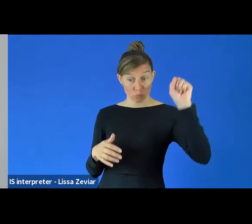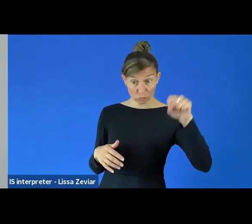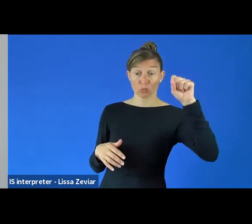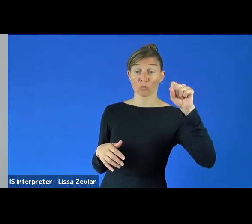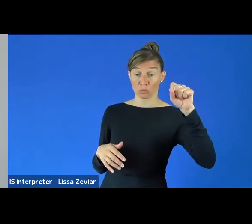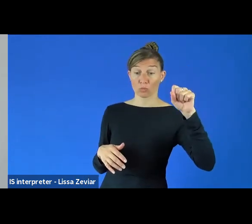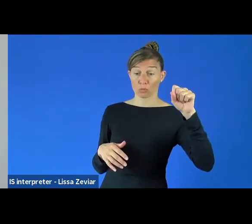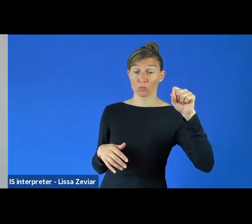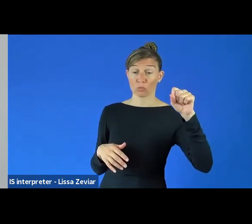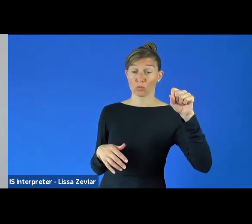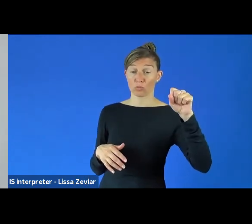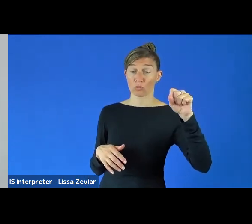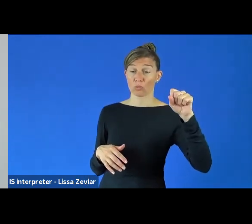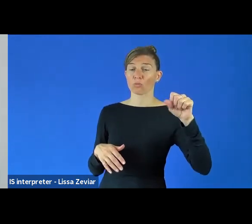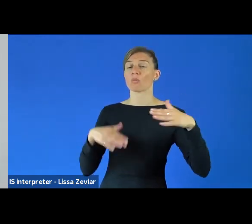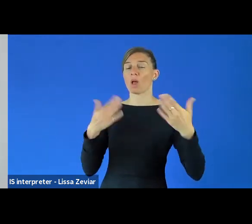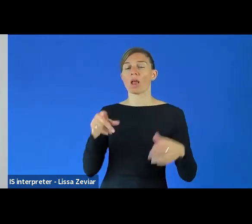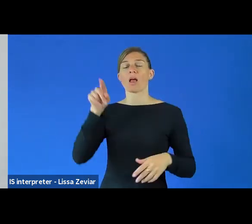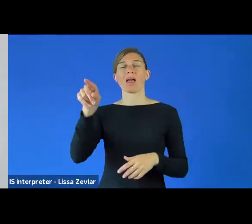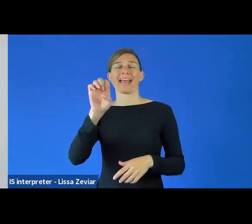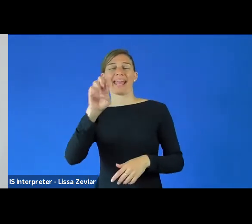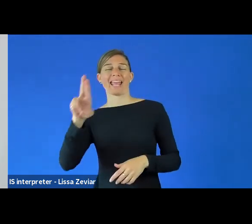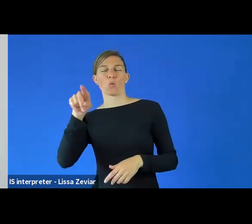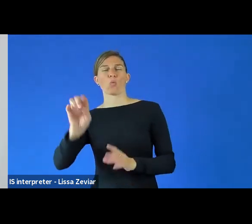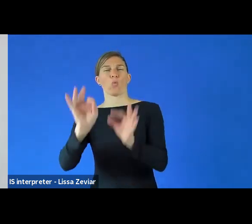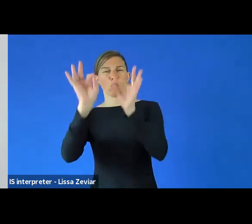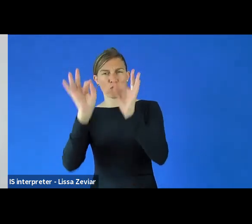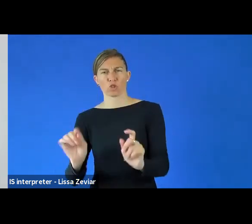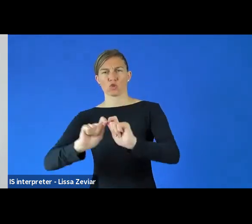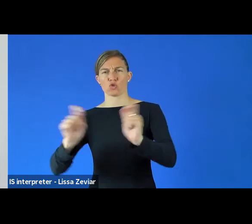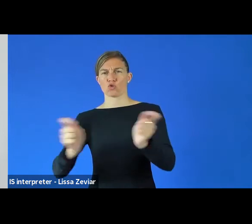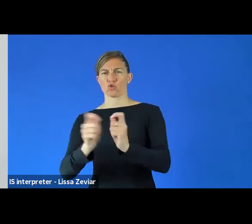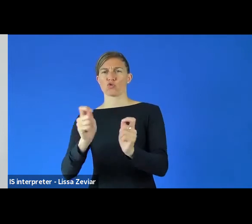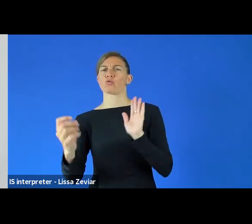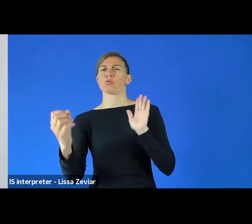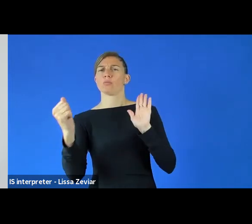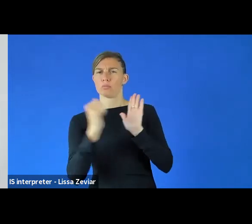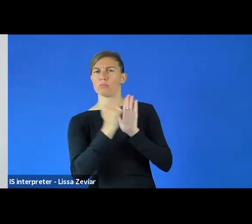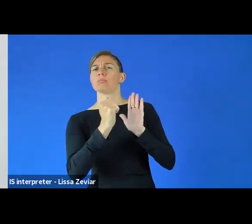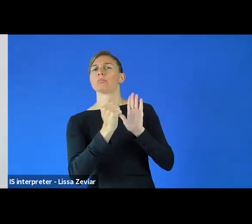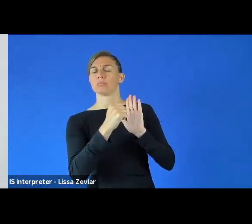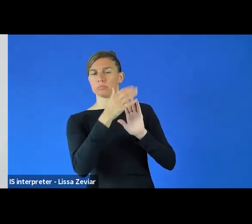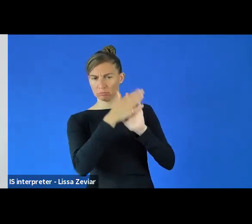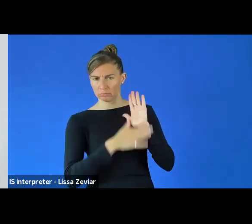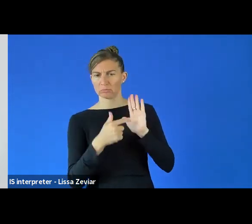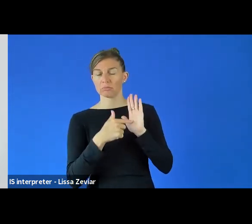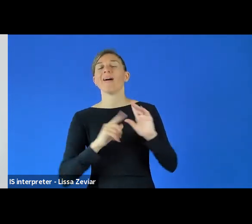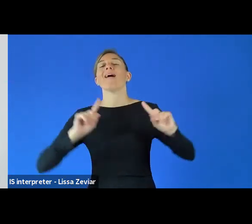in the official journal of the EU, and at that moment we can say these standards will be harmonized standards.